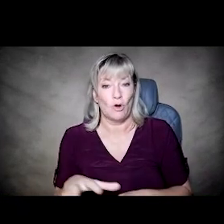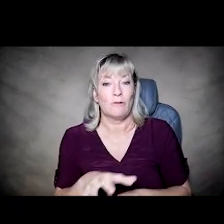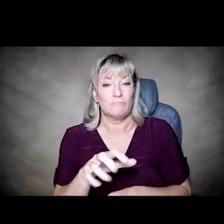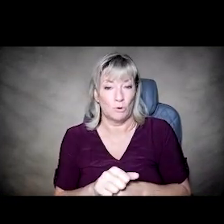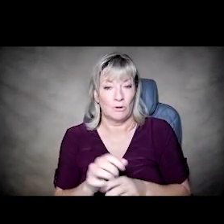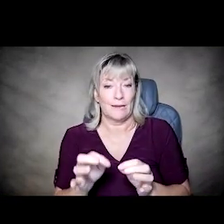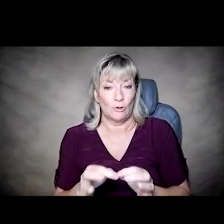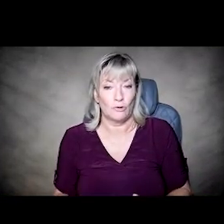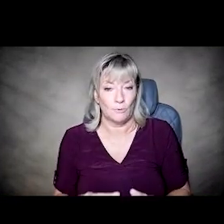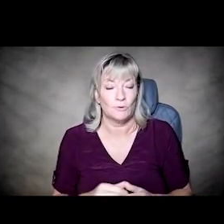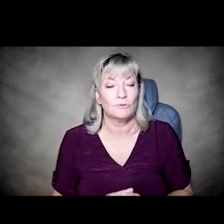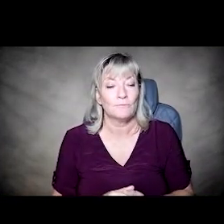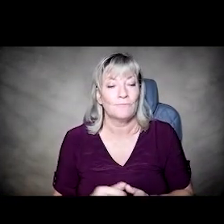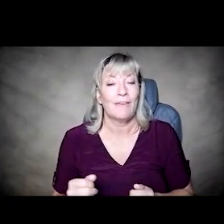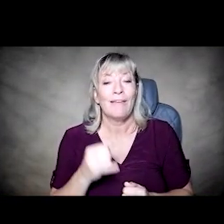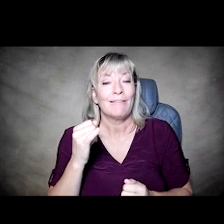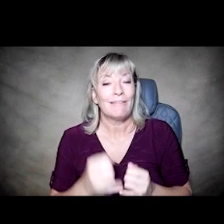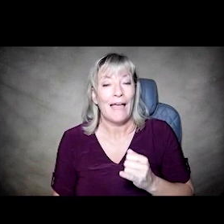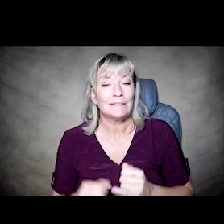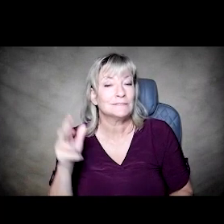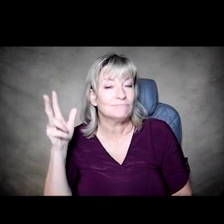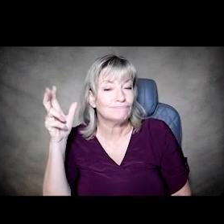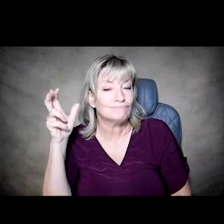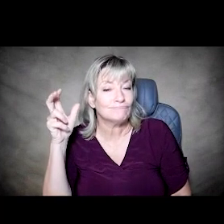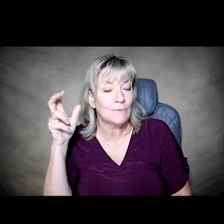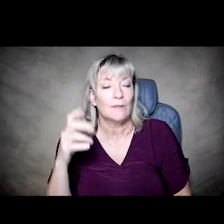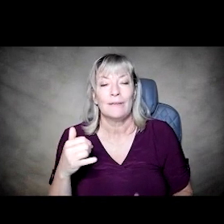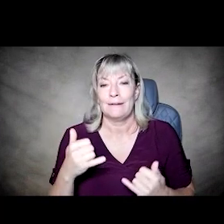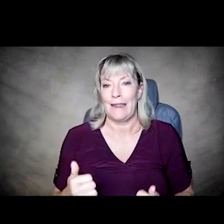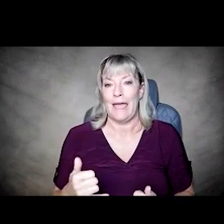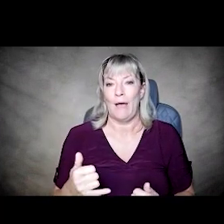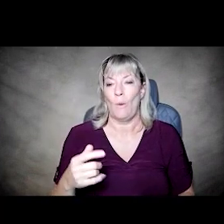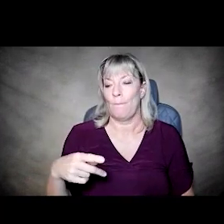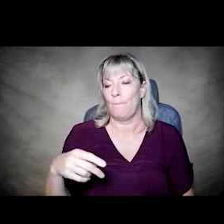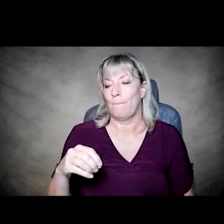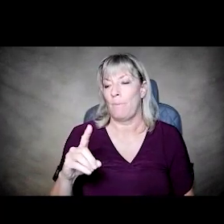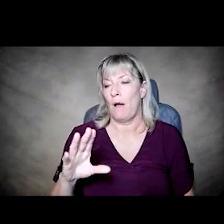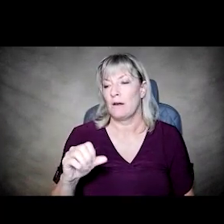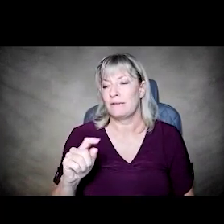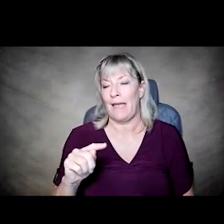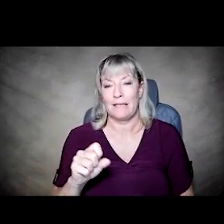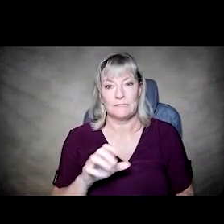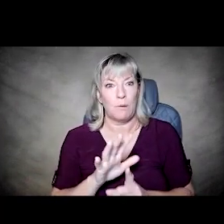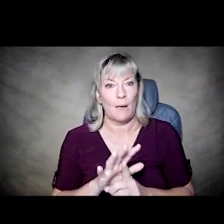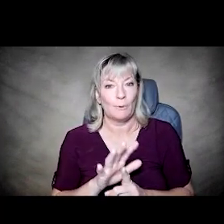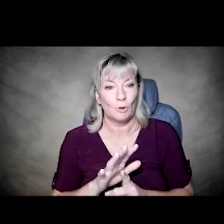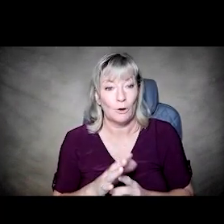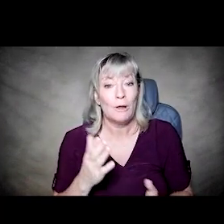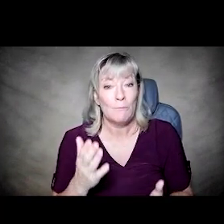And lastly, audio. With the boom of podcasts, you may have one and want to host it on your website.